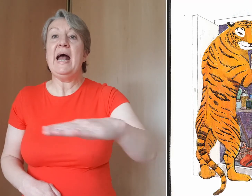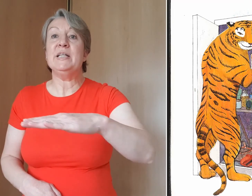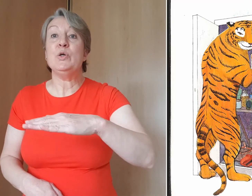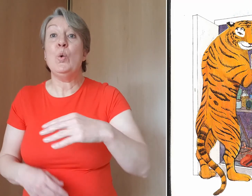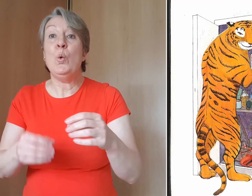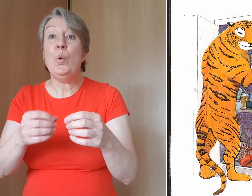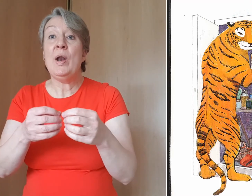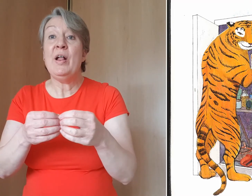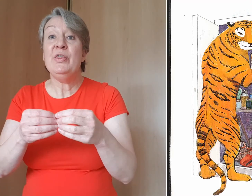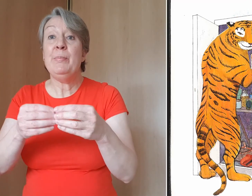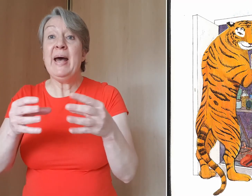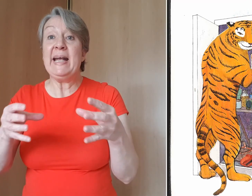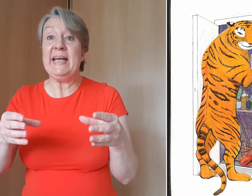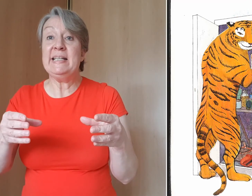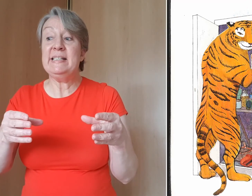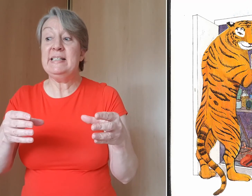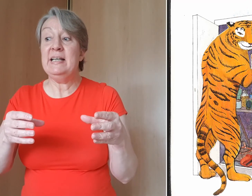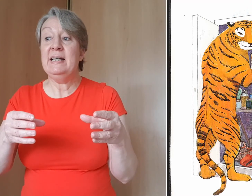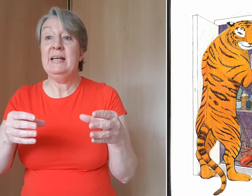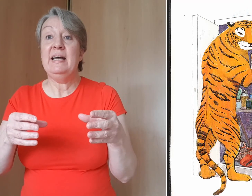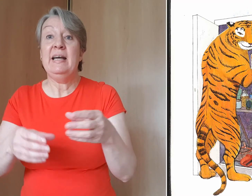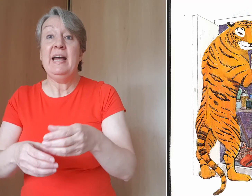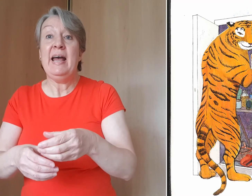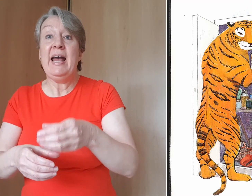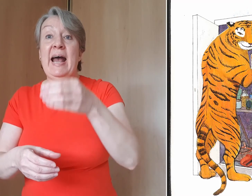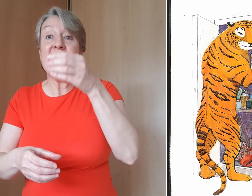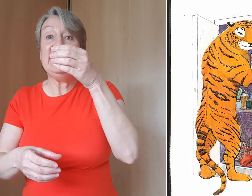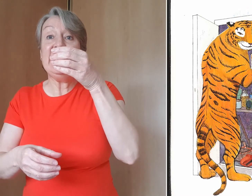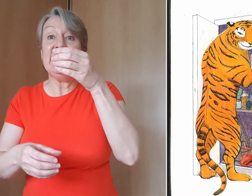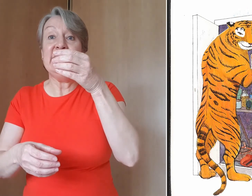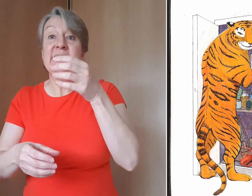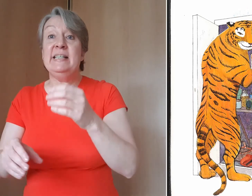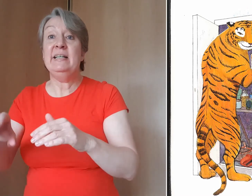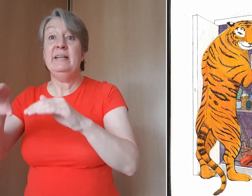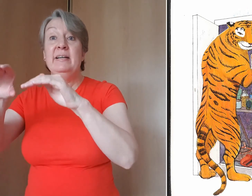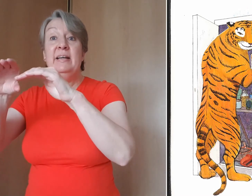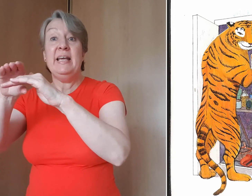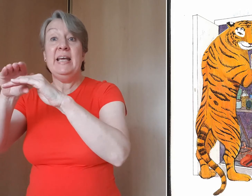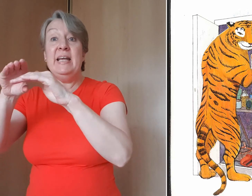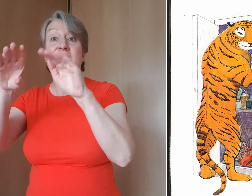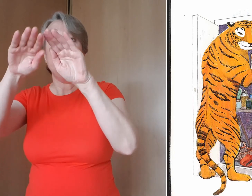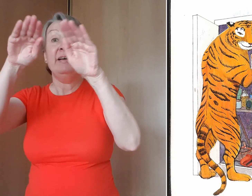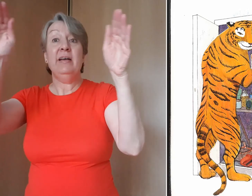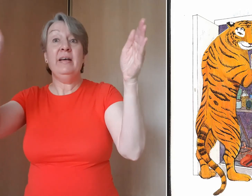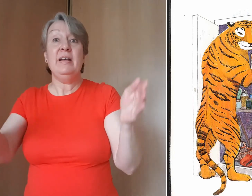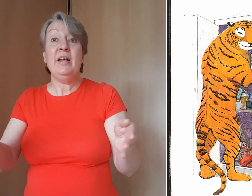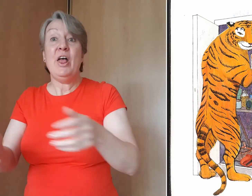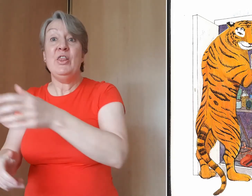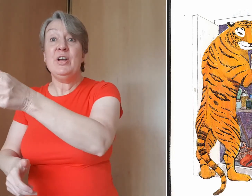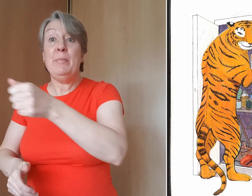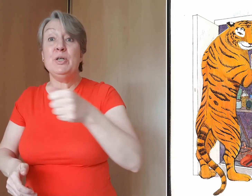and all the packets and tins in the cupboard